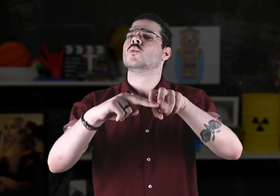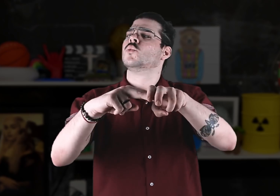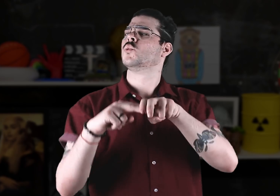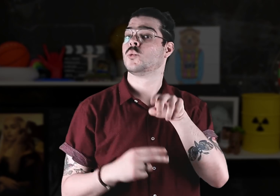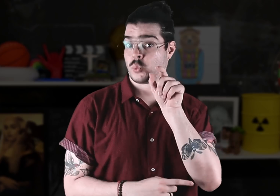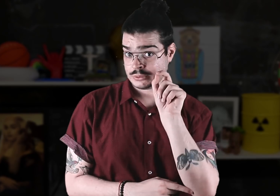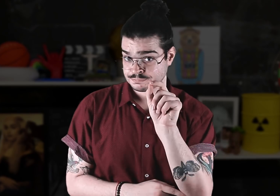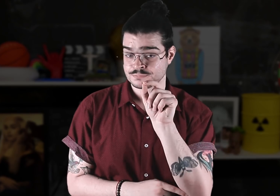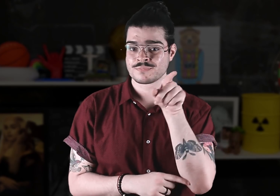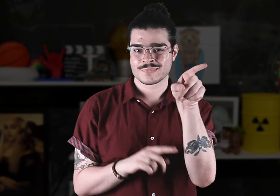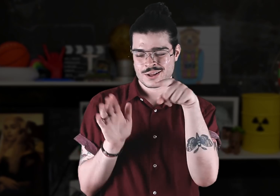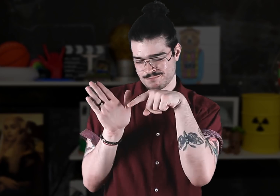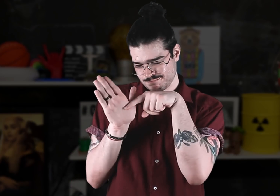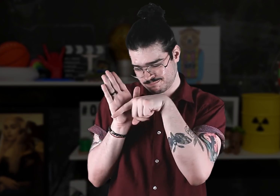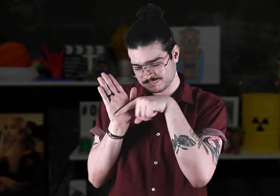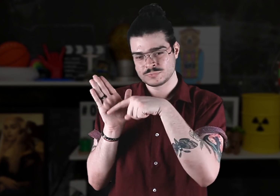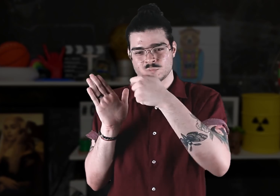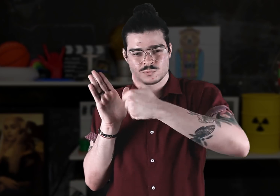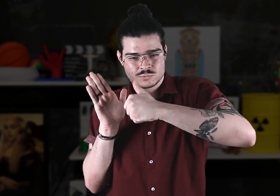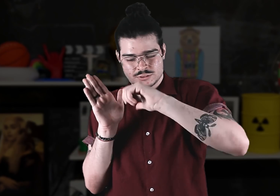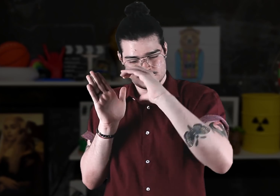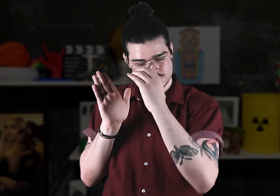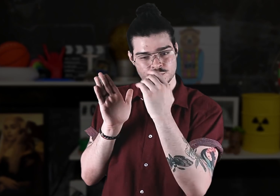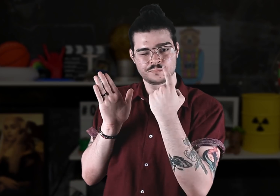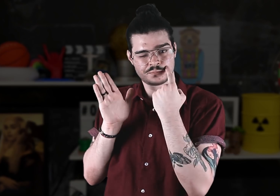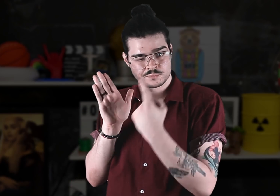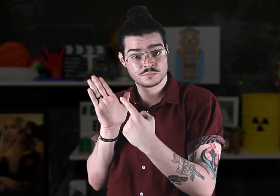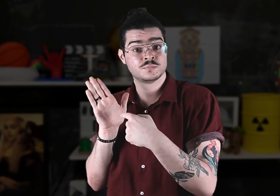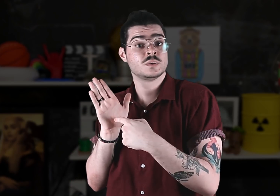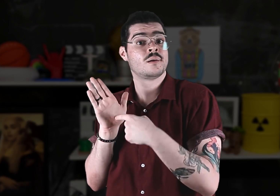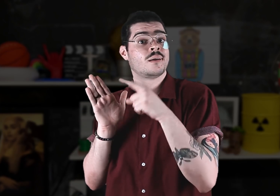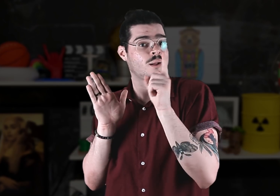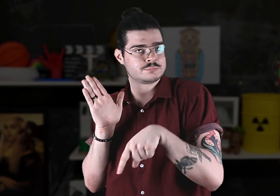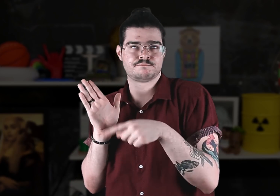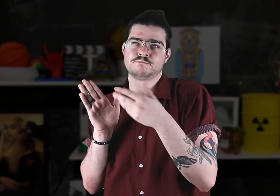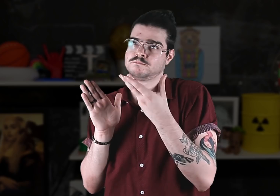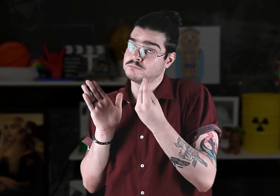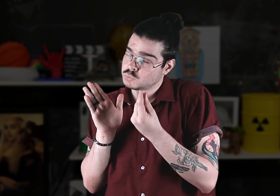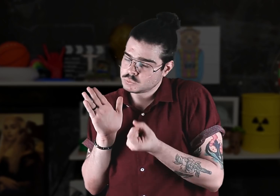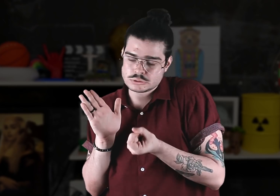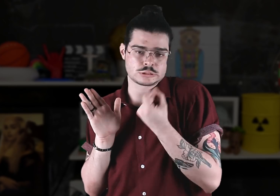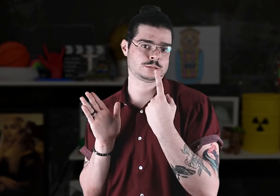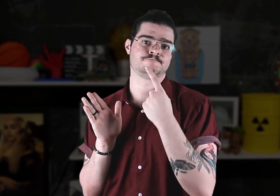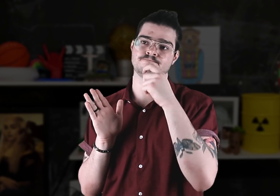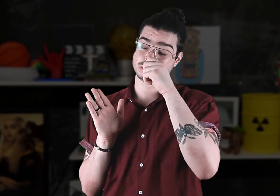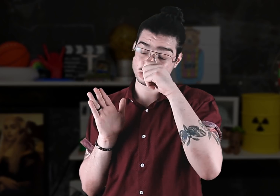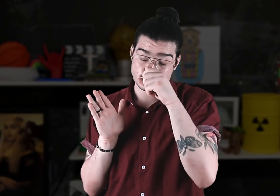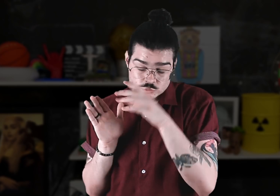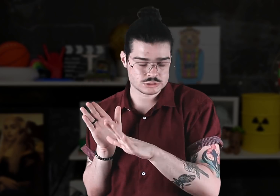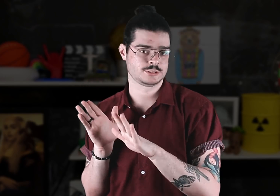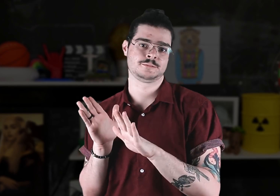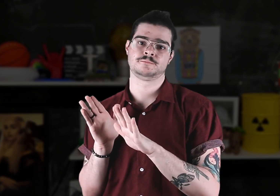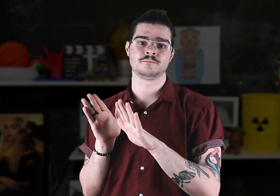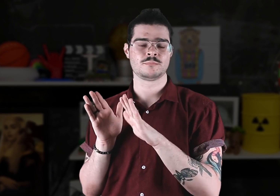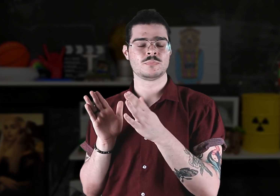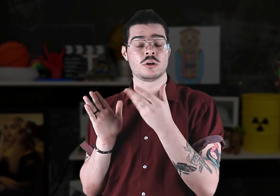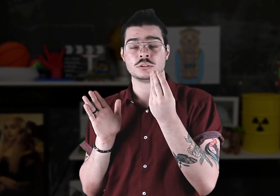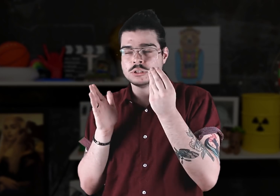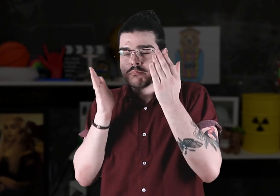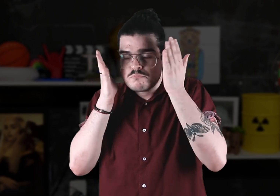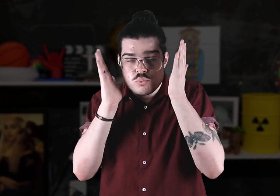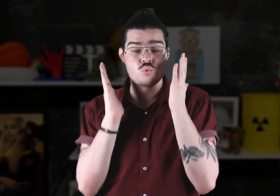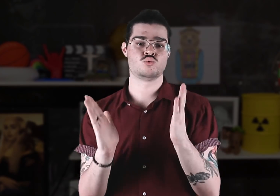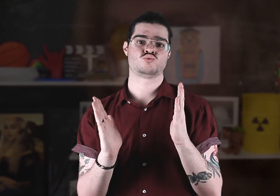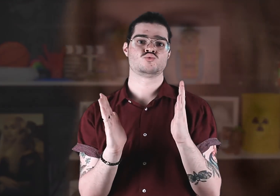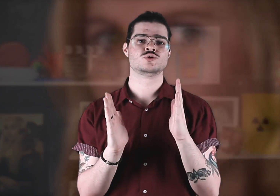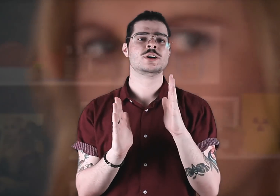So he did a bizarre and very stupid experiment,